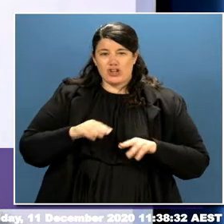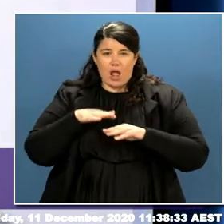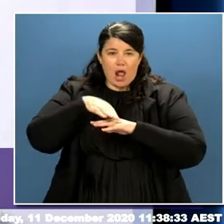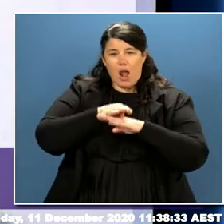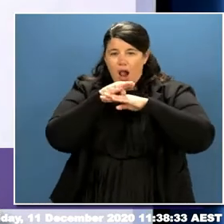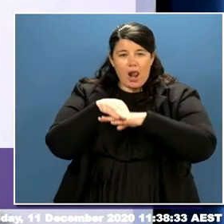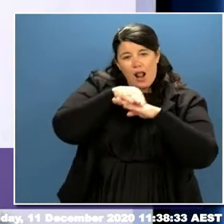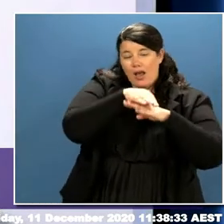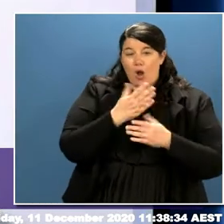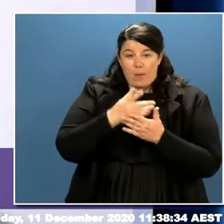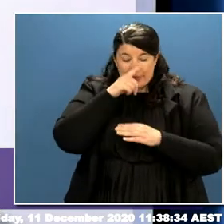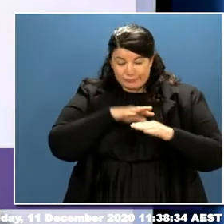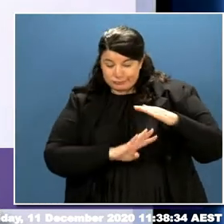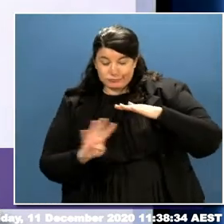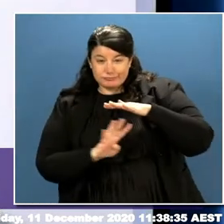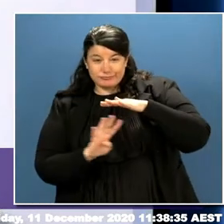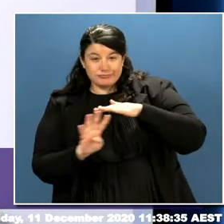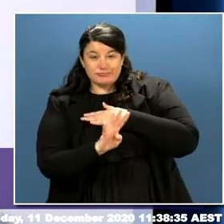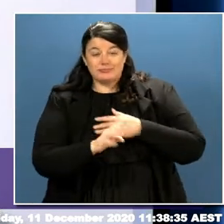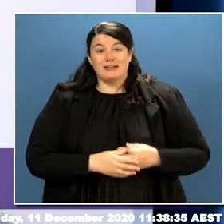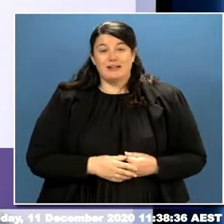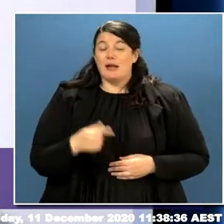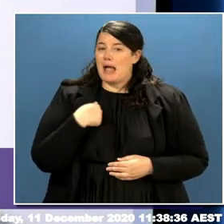Dani, can I ask you, what is the business model and what is